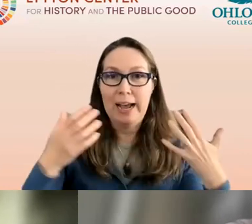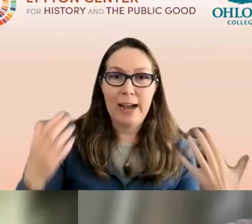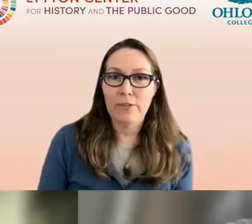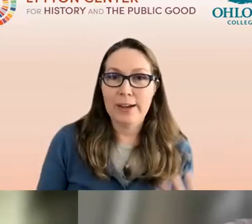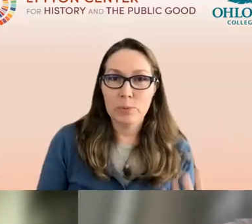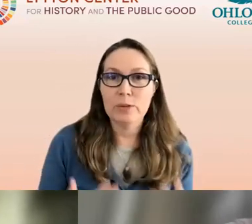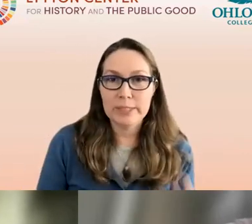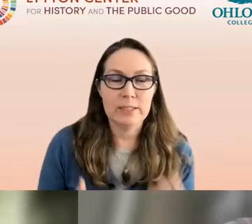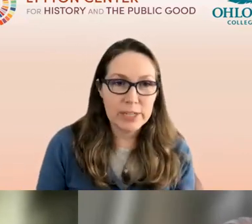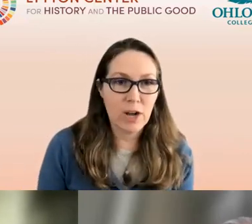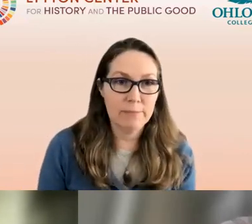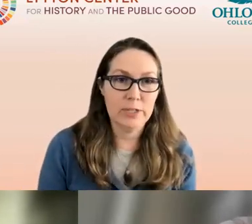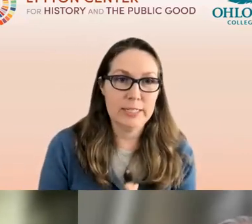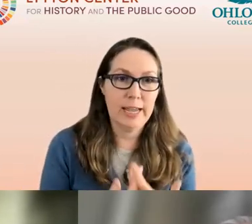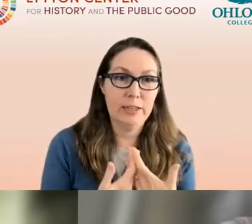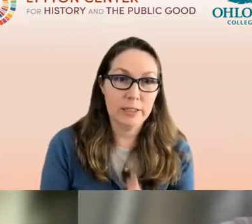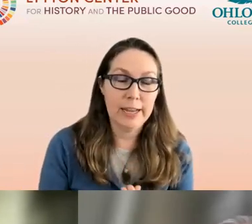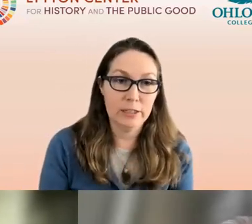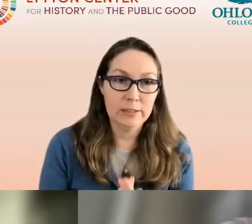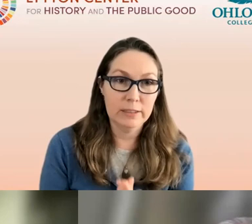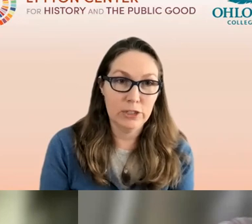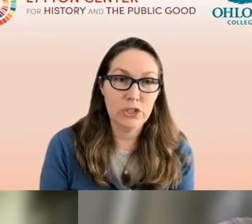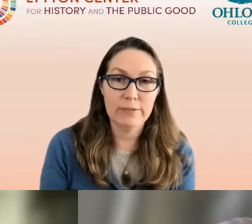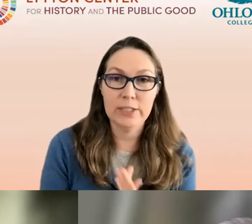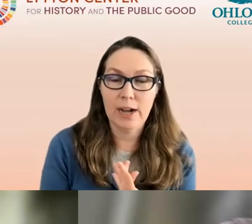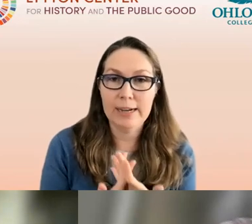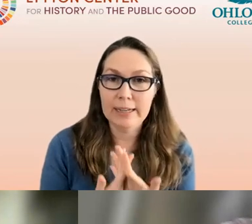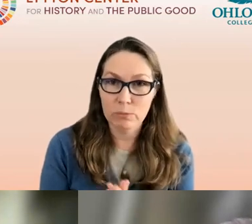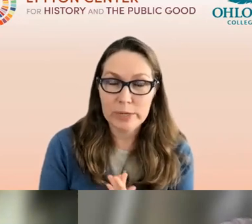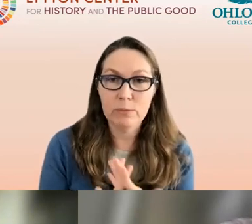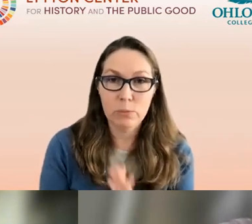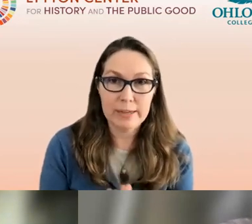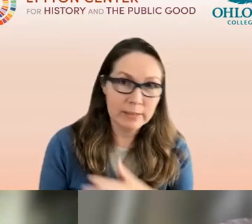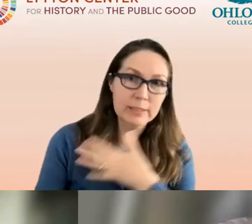you were looking at how that pre-release video conference can shift reincarceration.